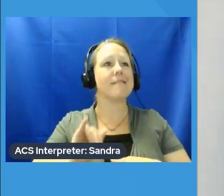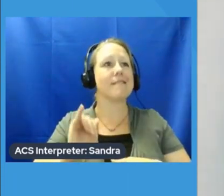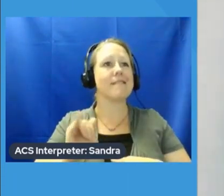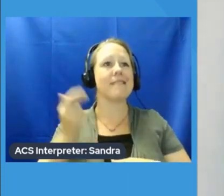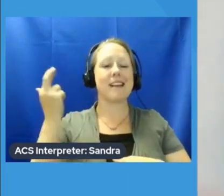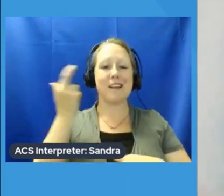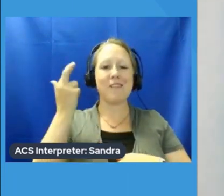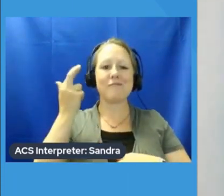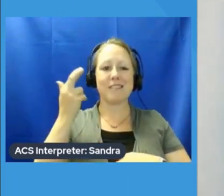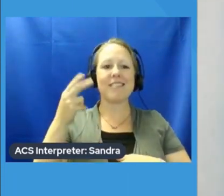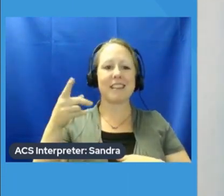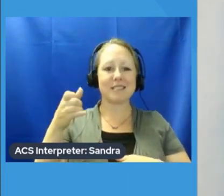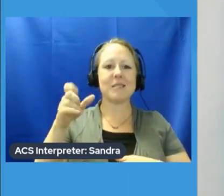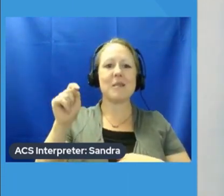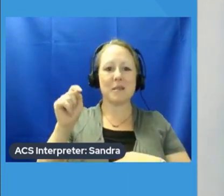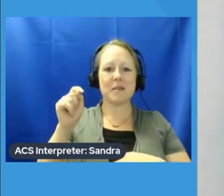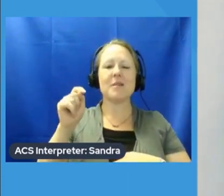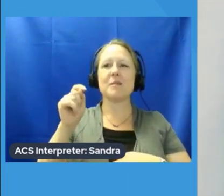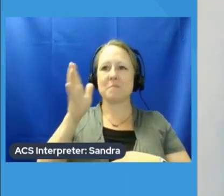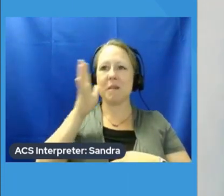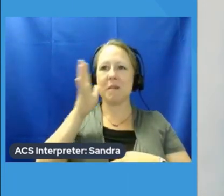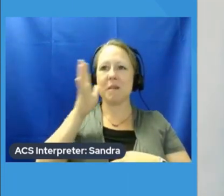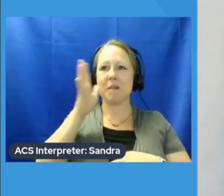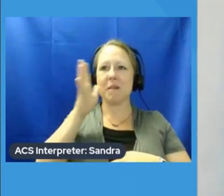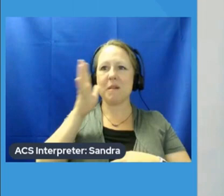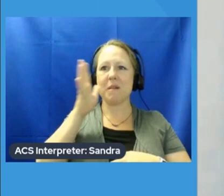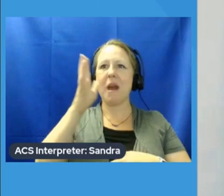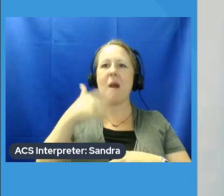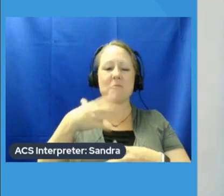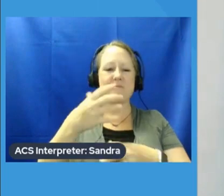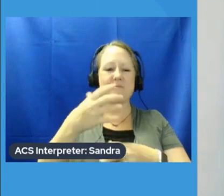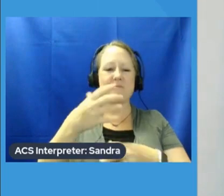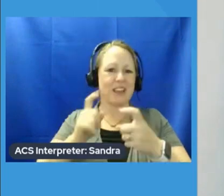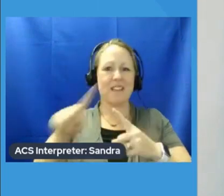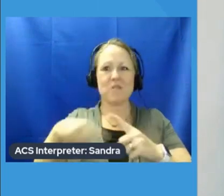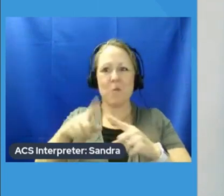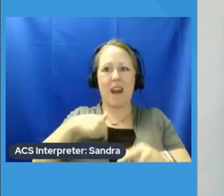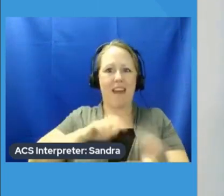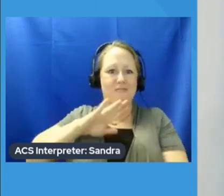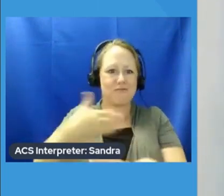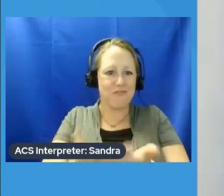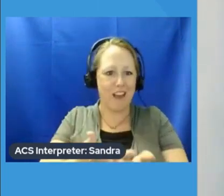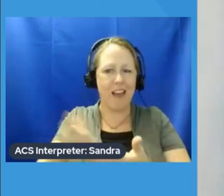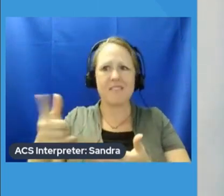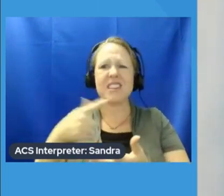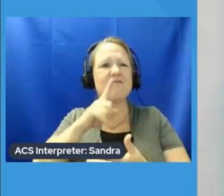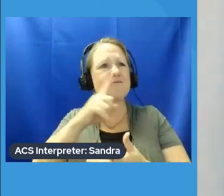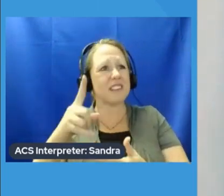when Jani Kozlowski rolled into town. Pat valued people and he valued relationships.